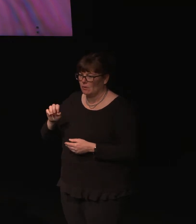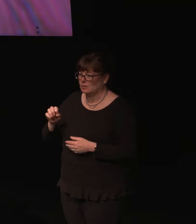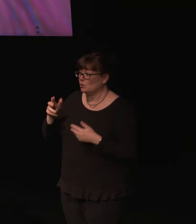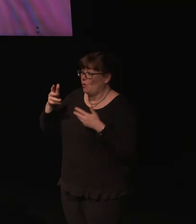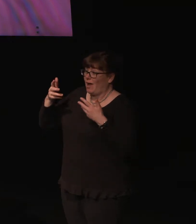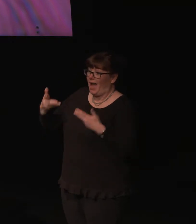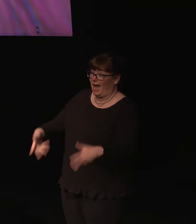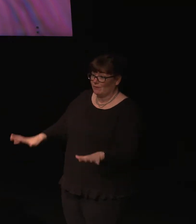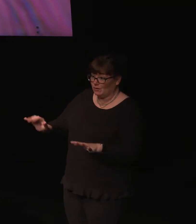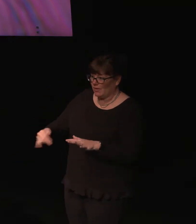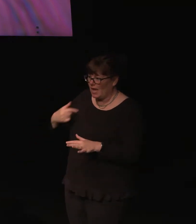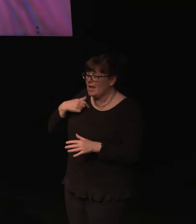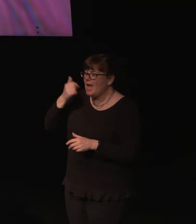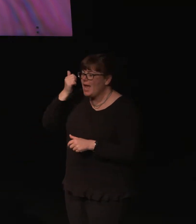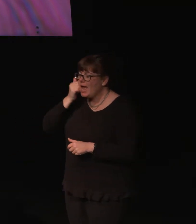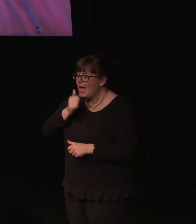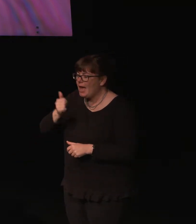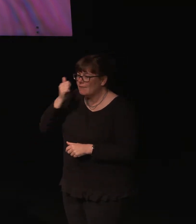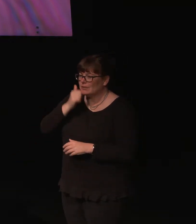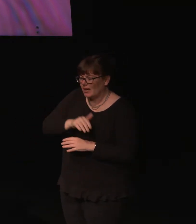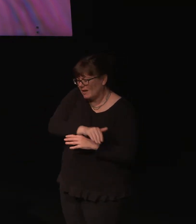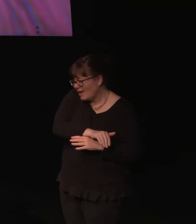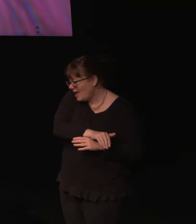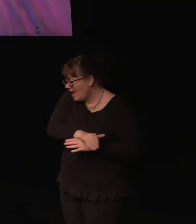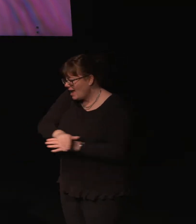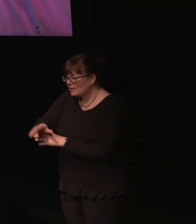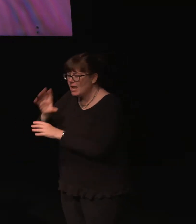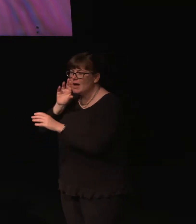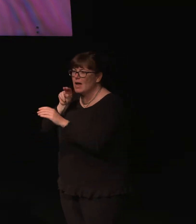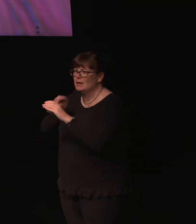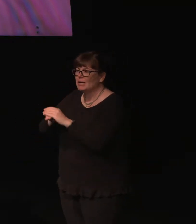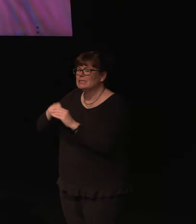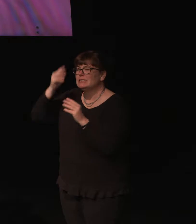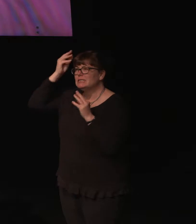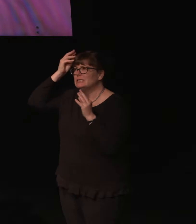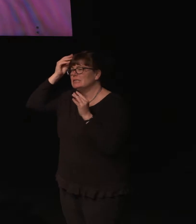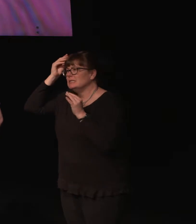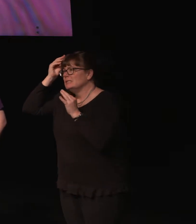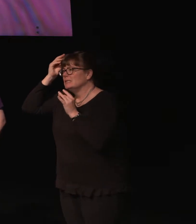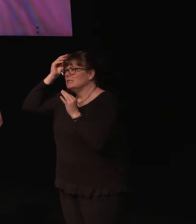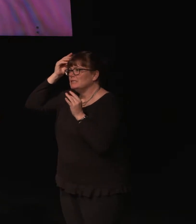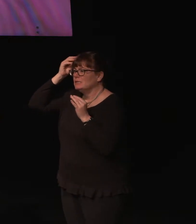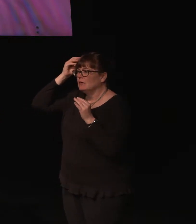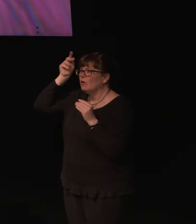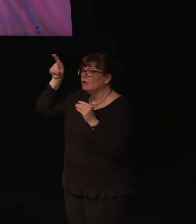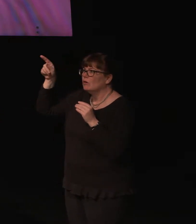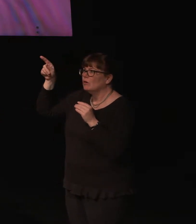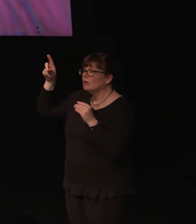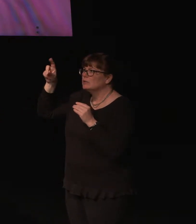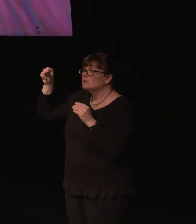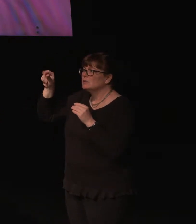every single night and think, "What about this group of people? They can't play that game.